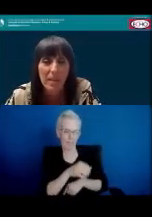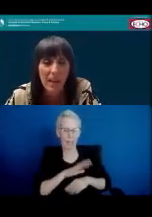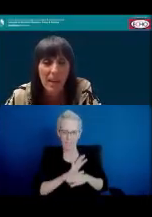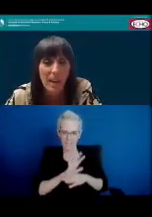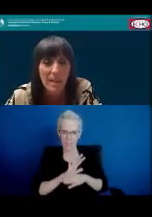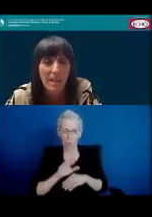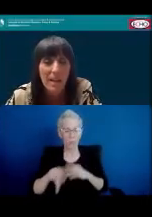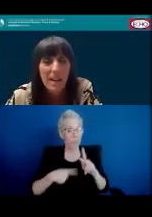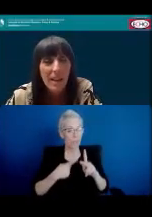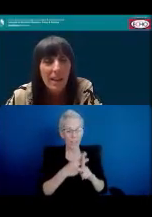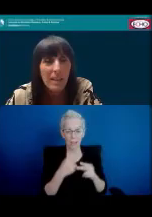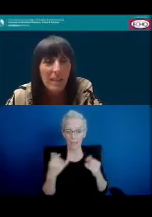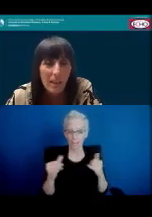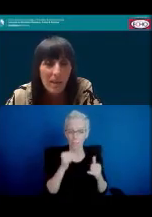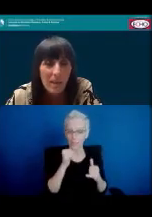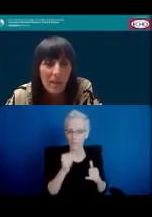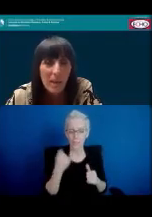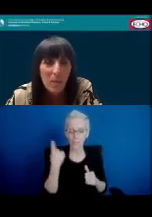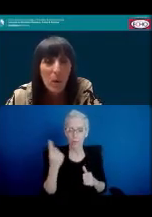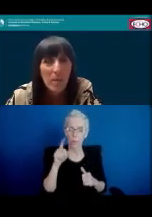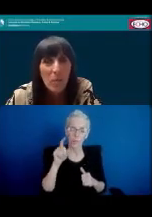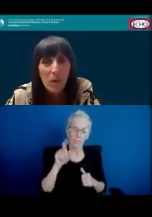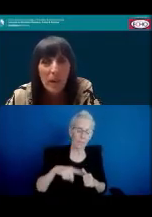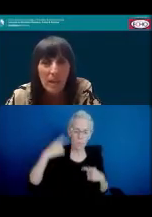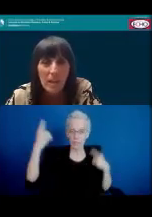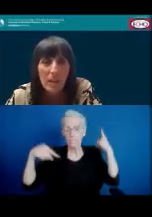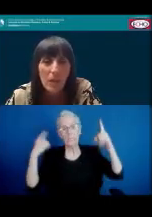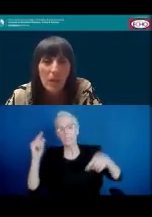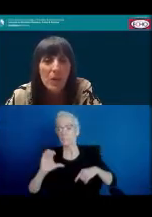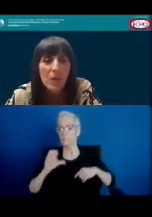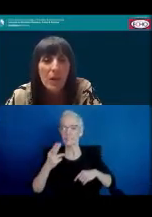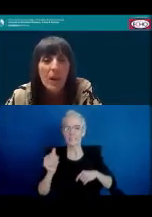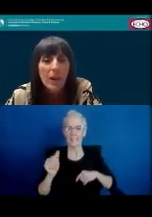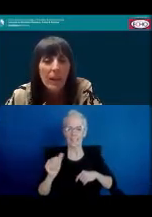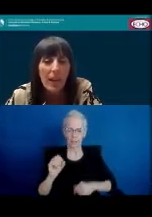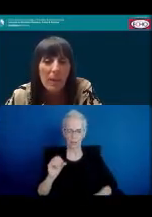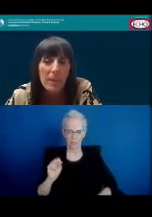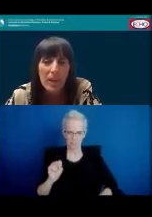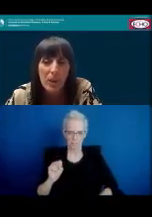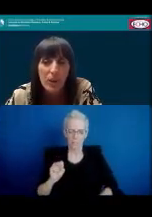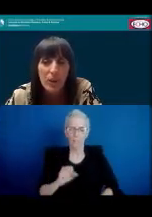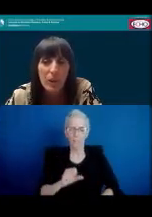chaos, and I loved that when we as adults help the children